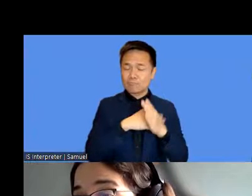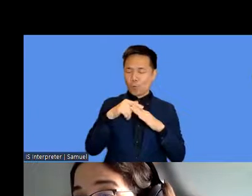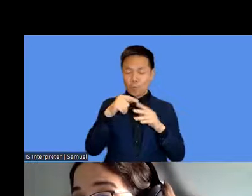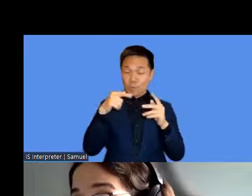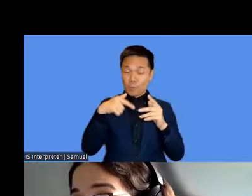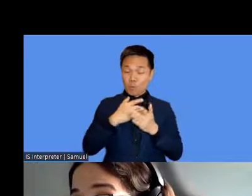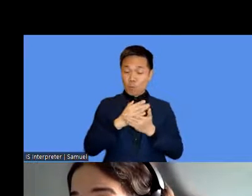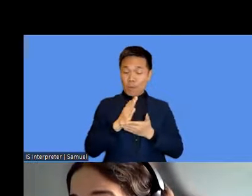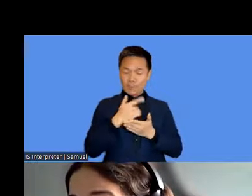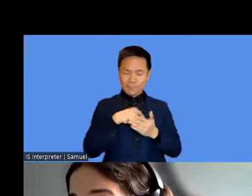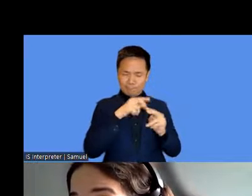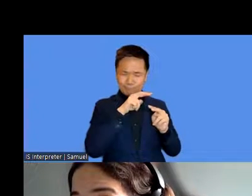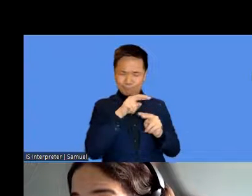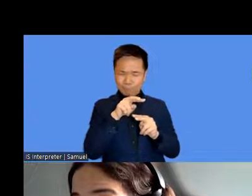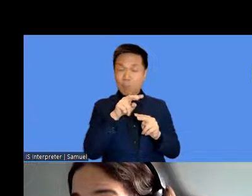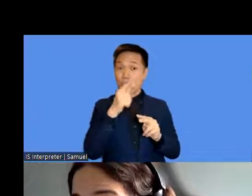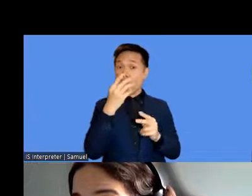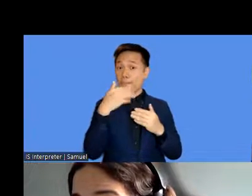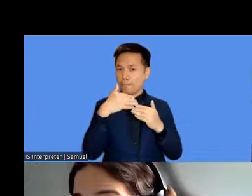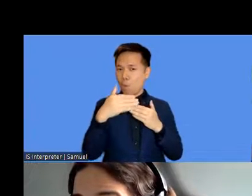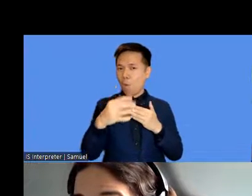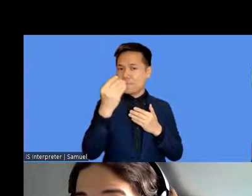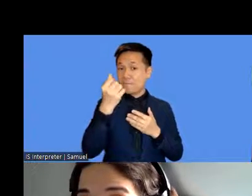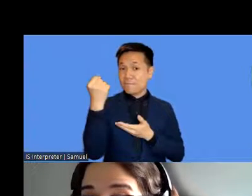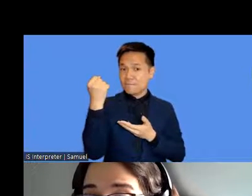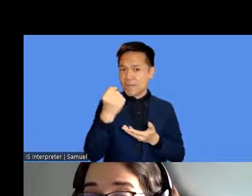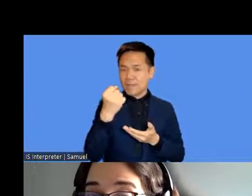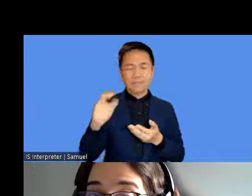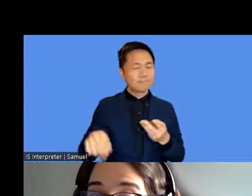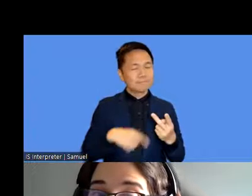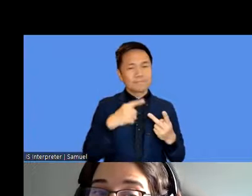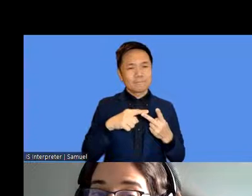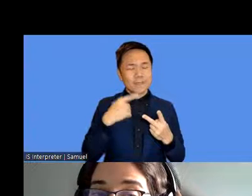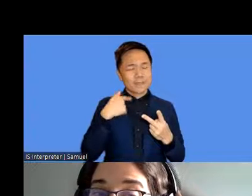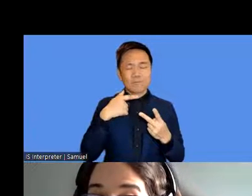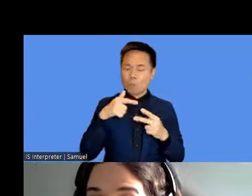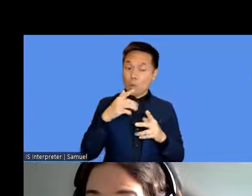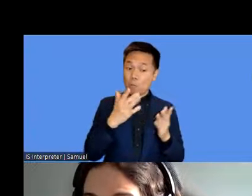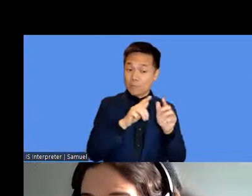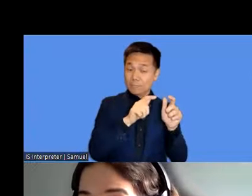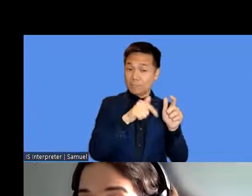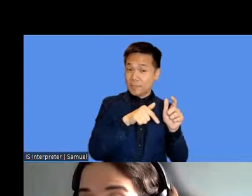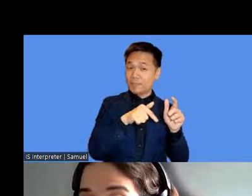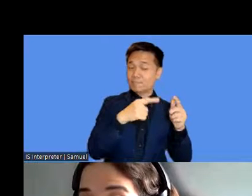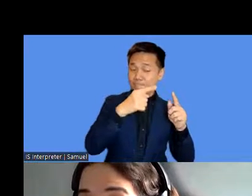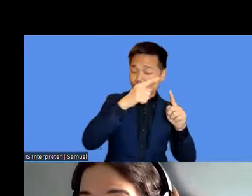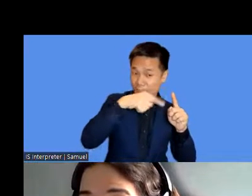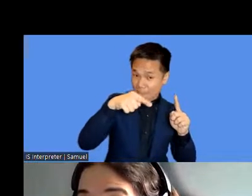And research on frameworks of disability data for advocacy, especially developing guidelines